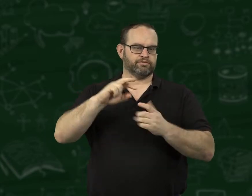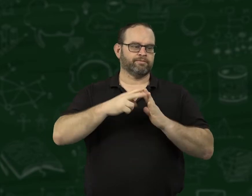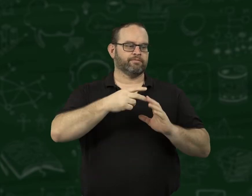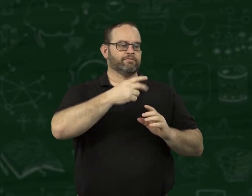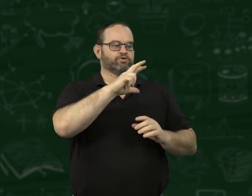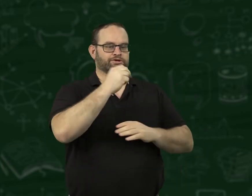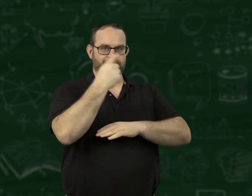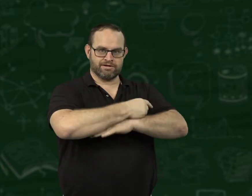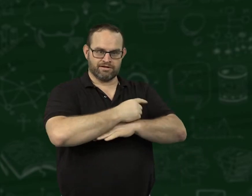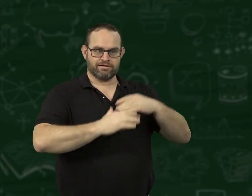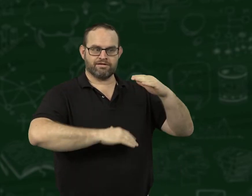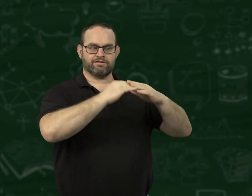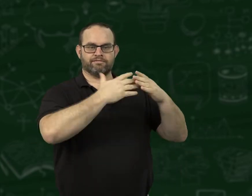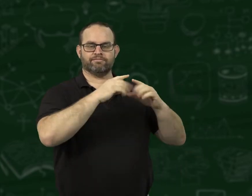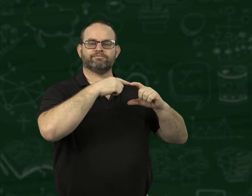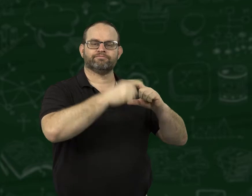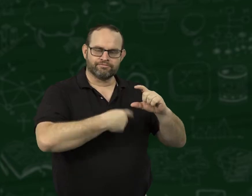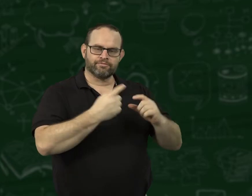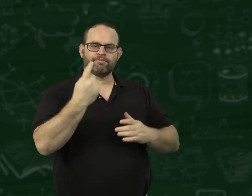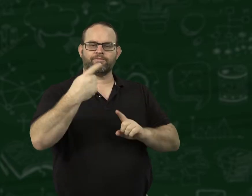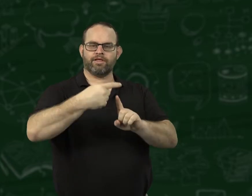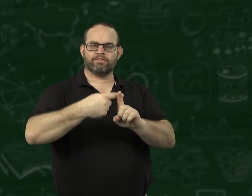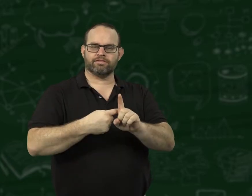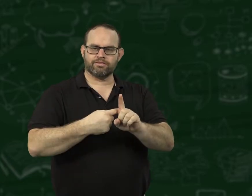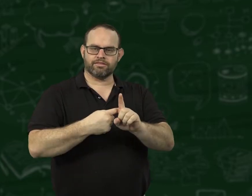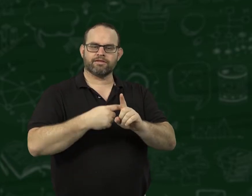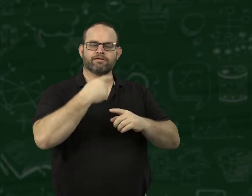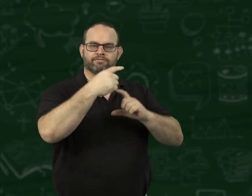Meaning after the 30th day, a new month starts.